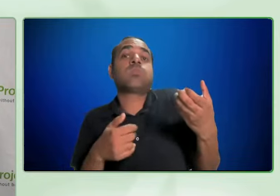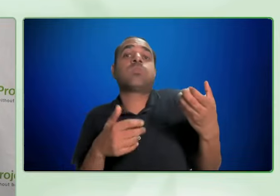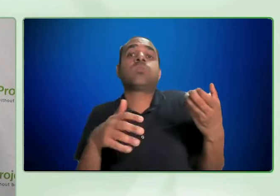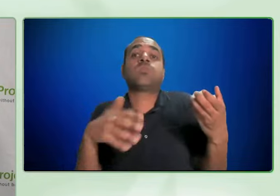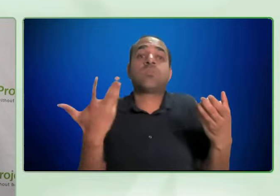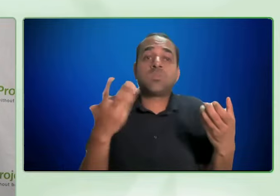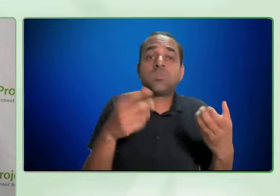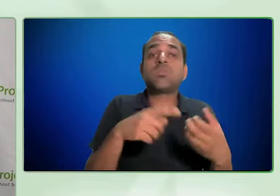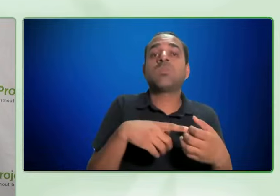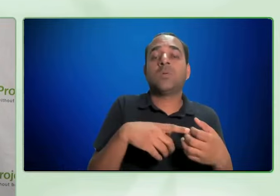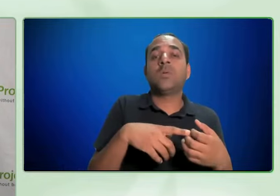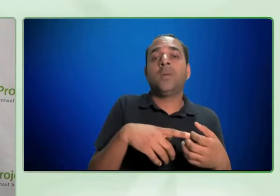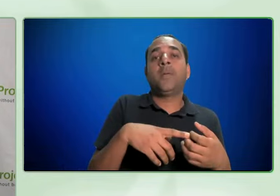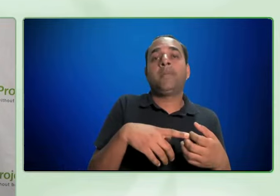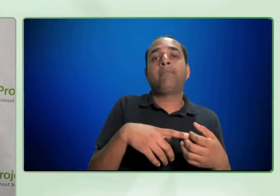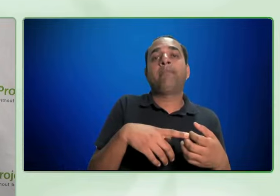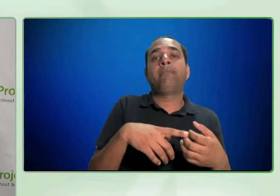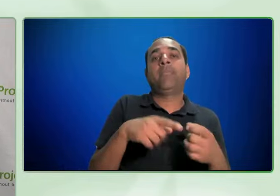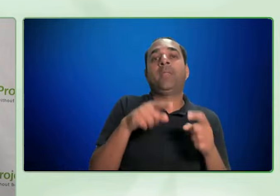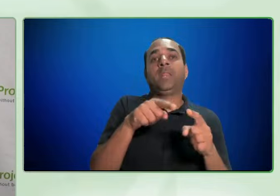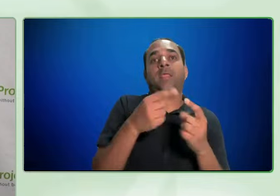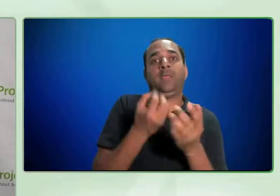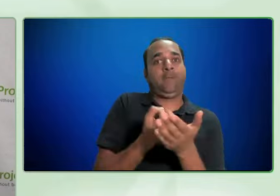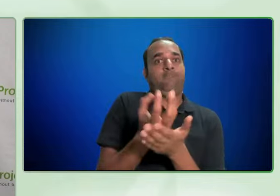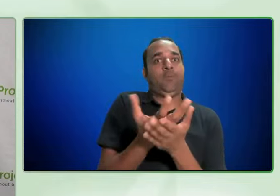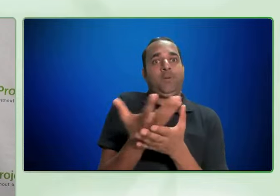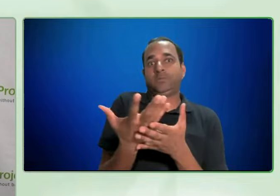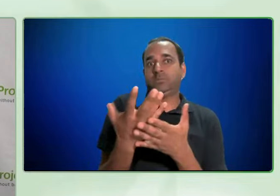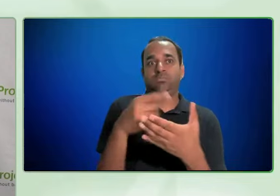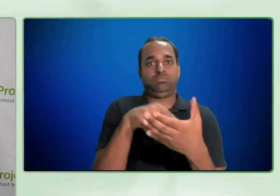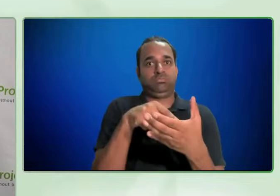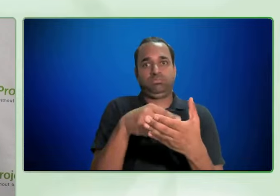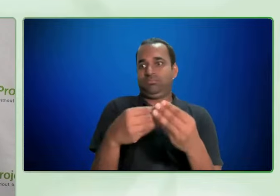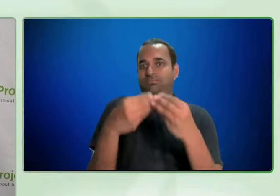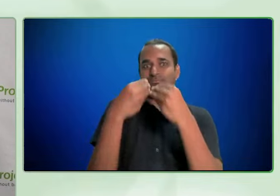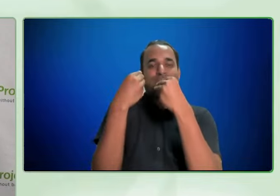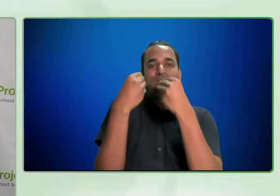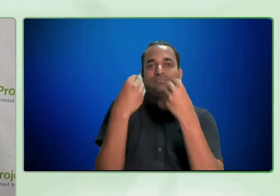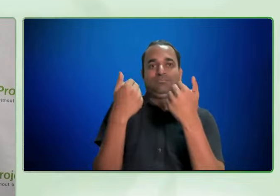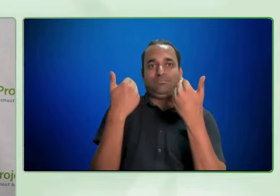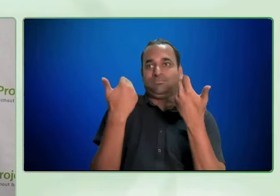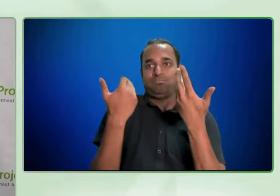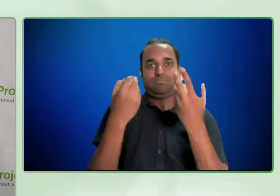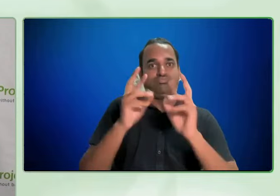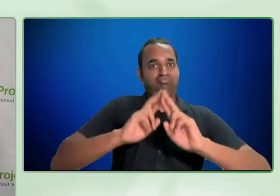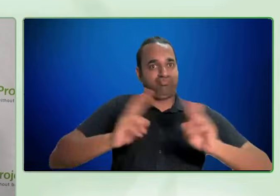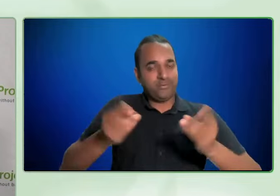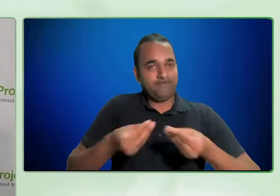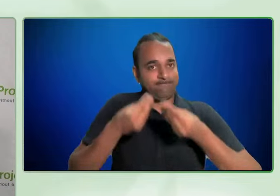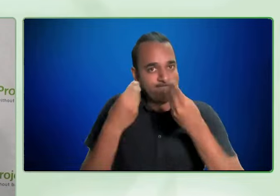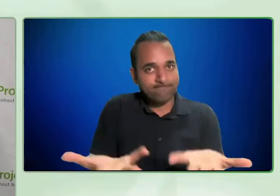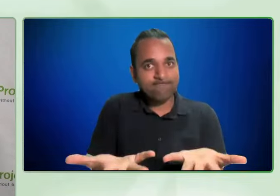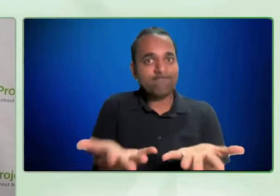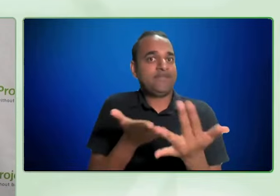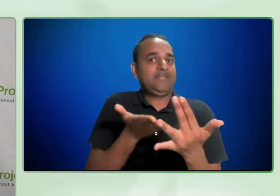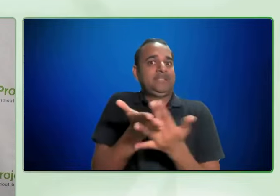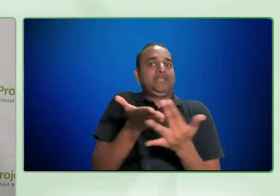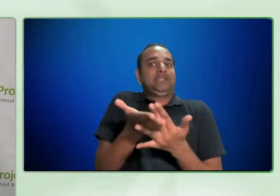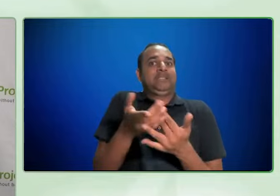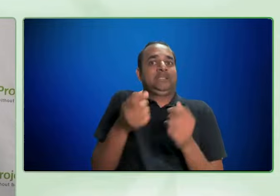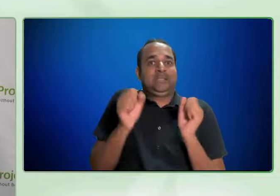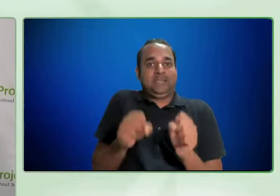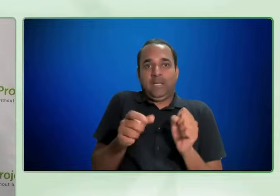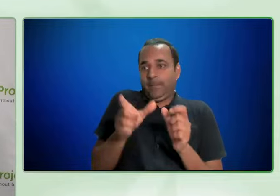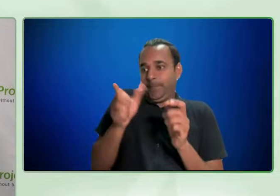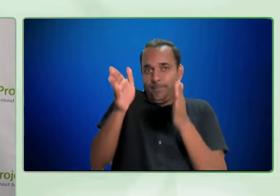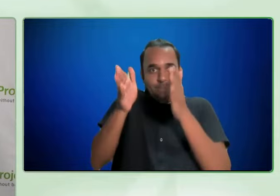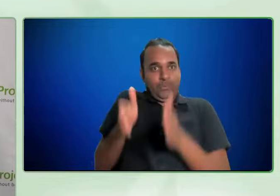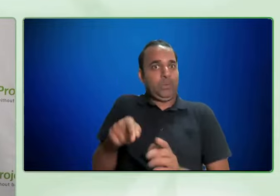And in those most critical moments, if it's not accessible, if it's not actionable, then